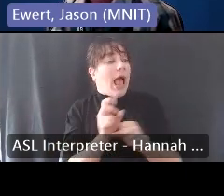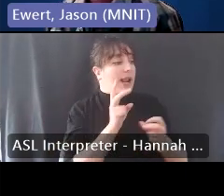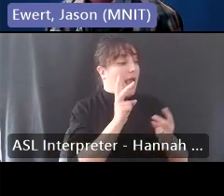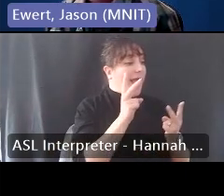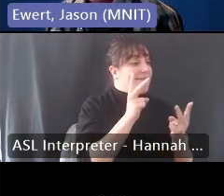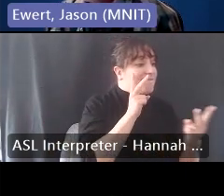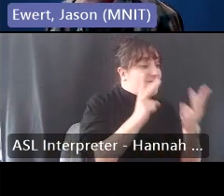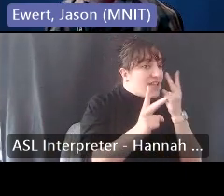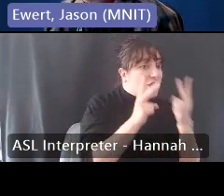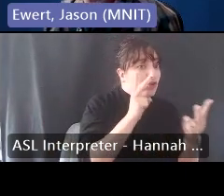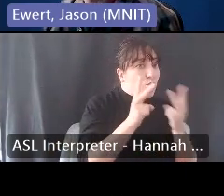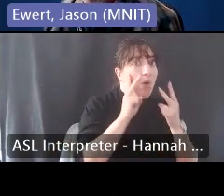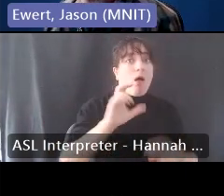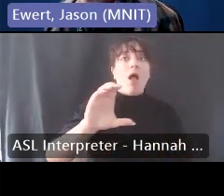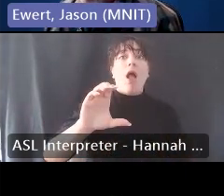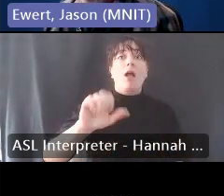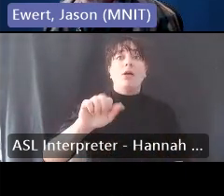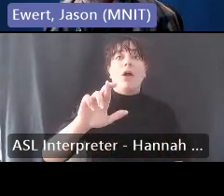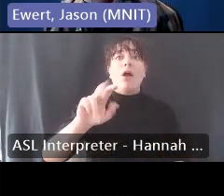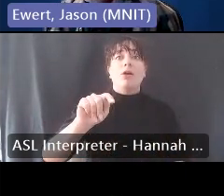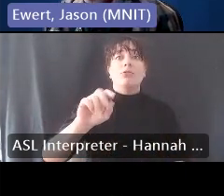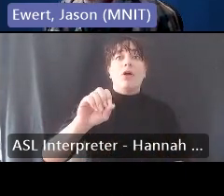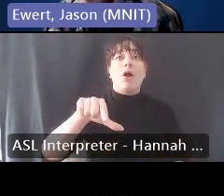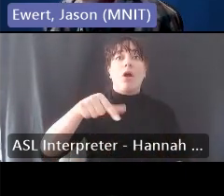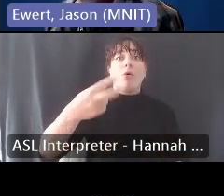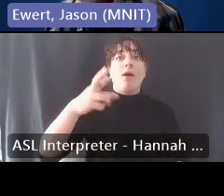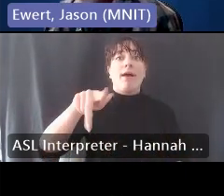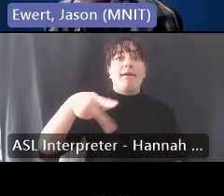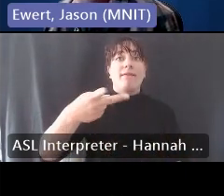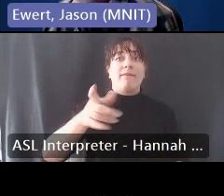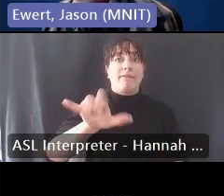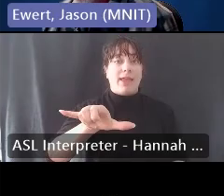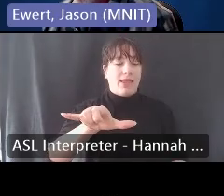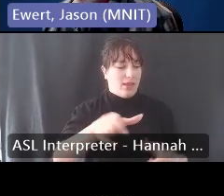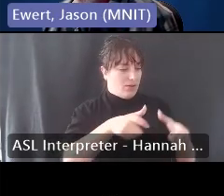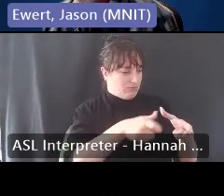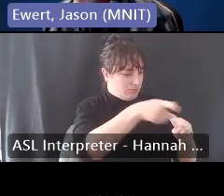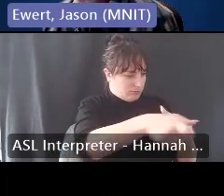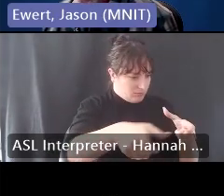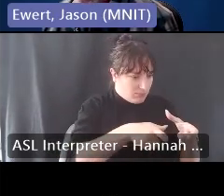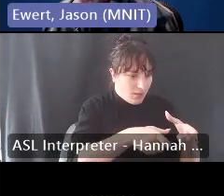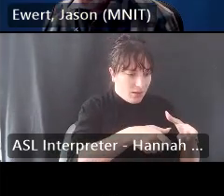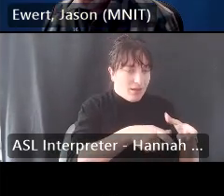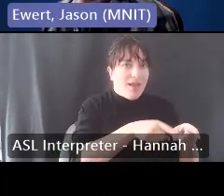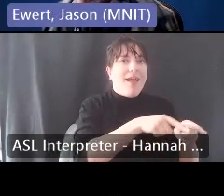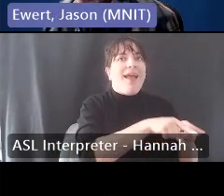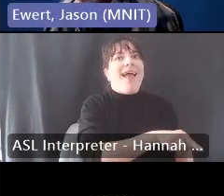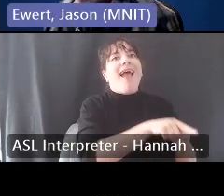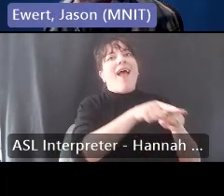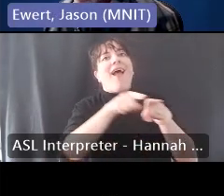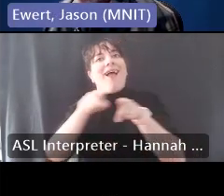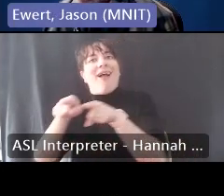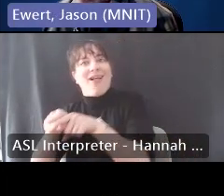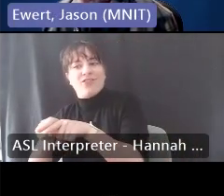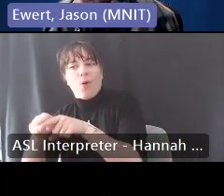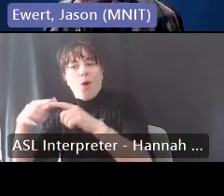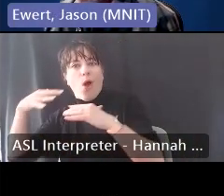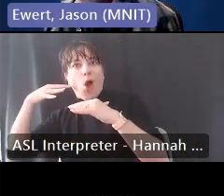you can explore the maps and you move from polygon to polygon. The audio changes from street to grass